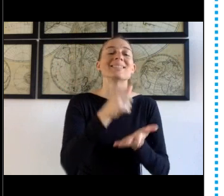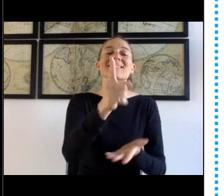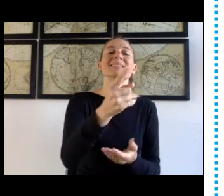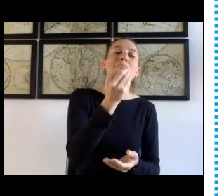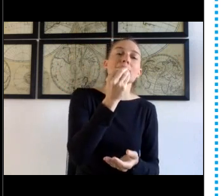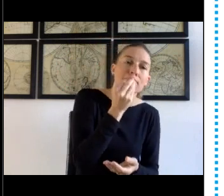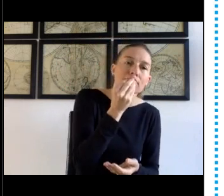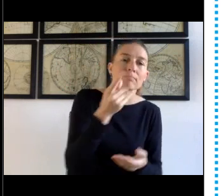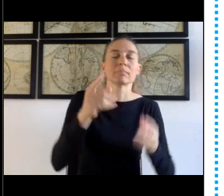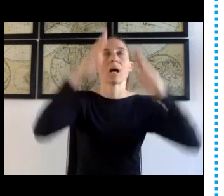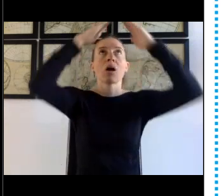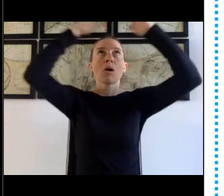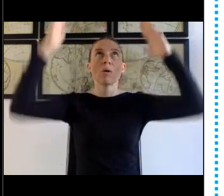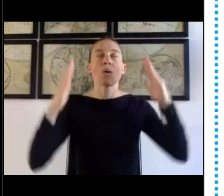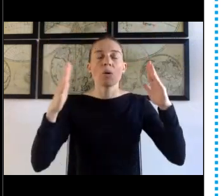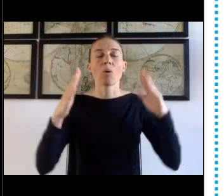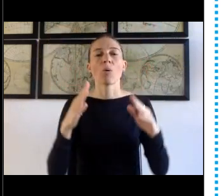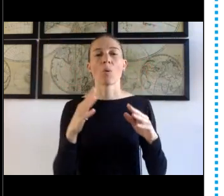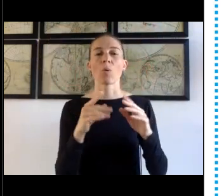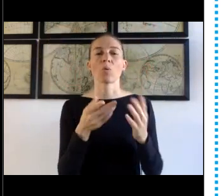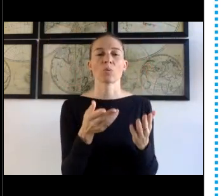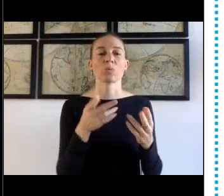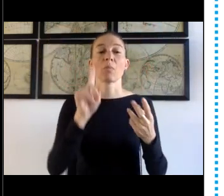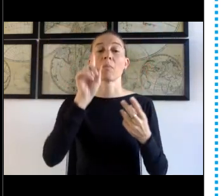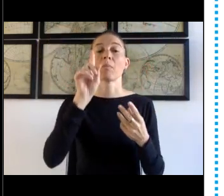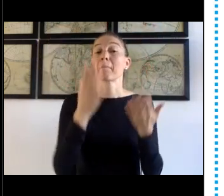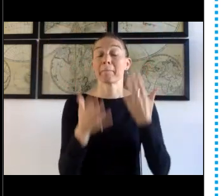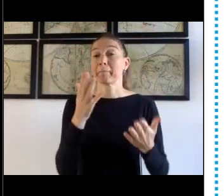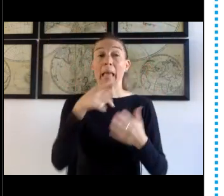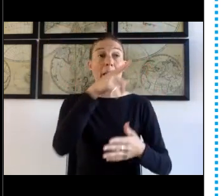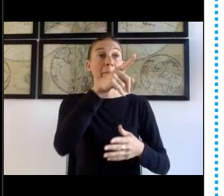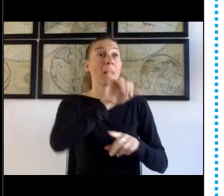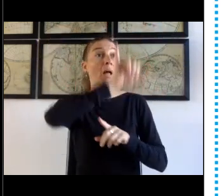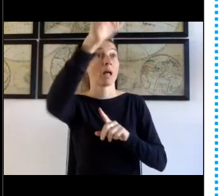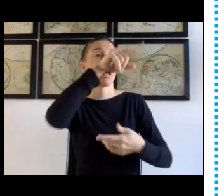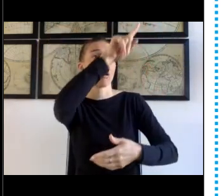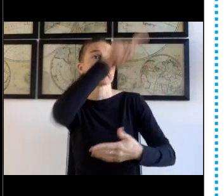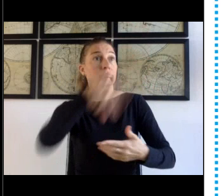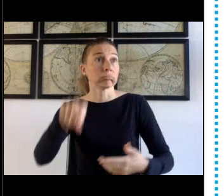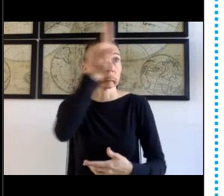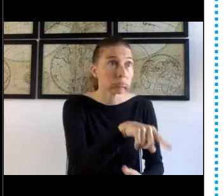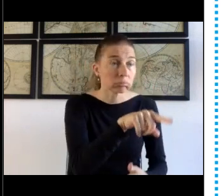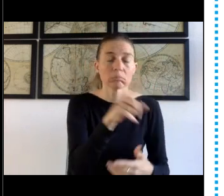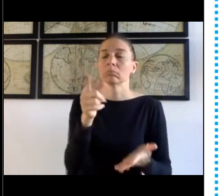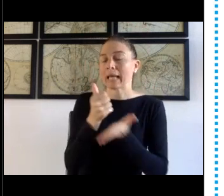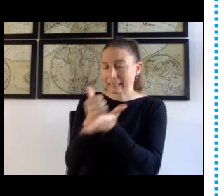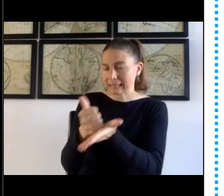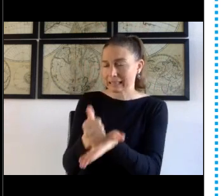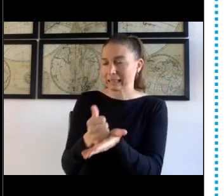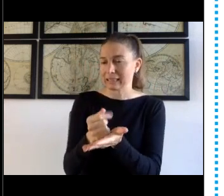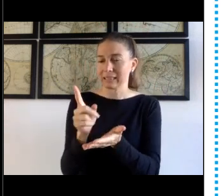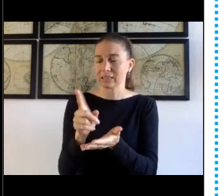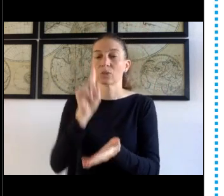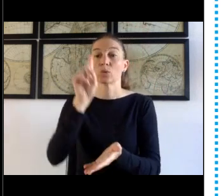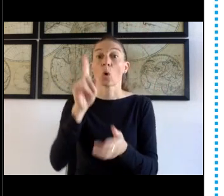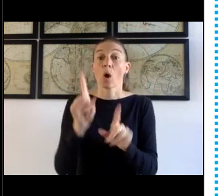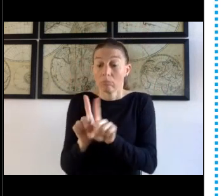In case of denied boarding, flight cancellations or long delays.